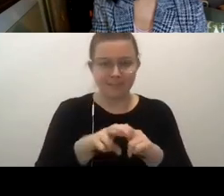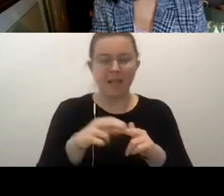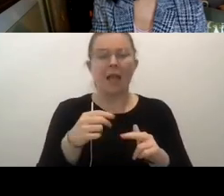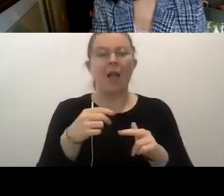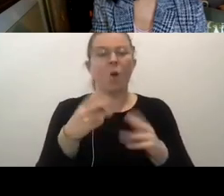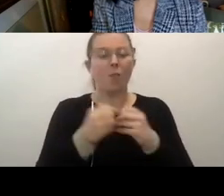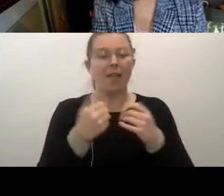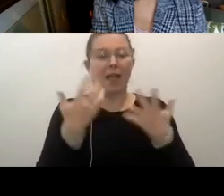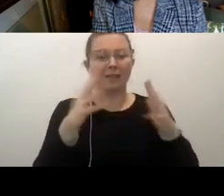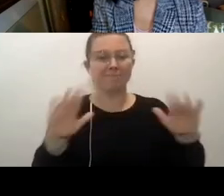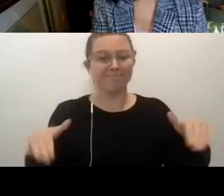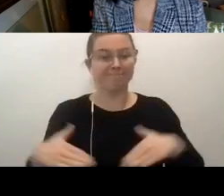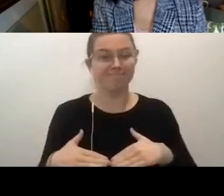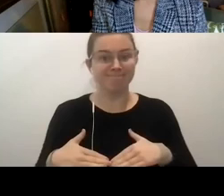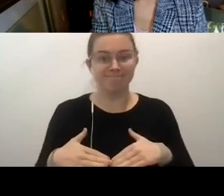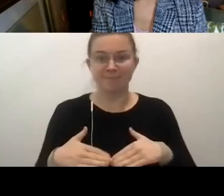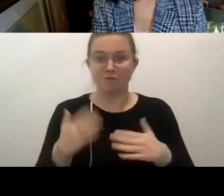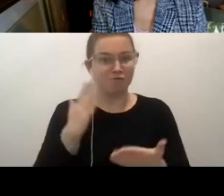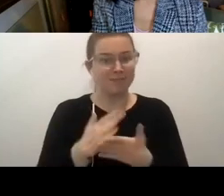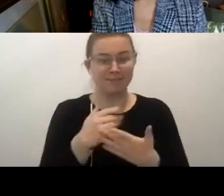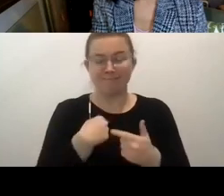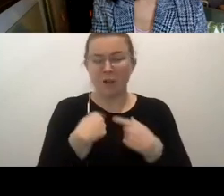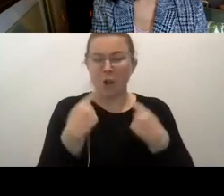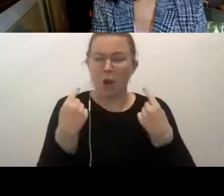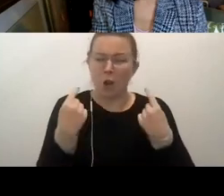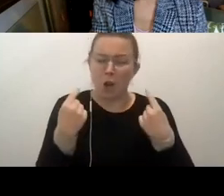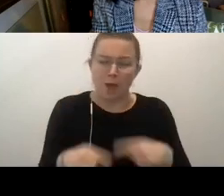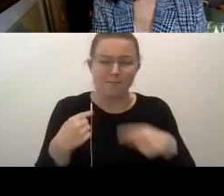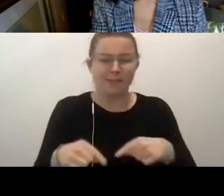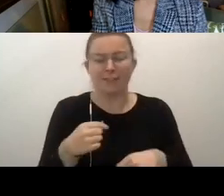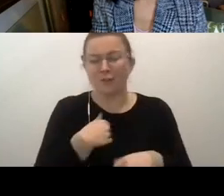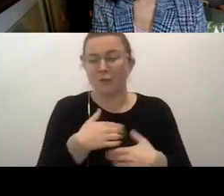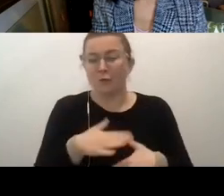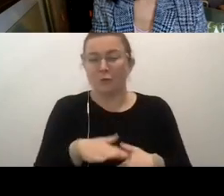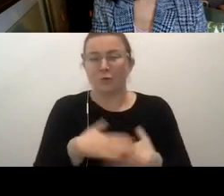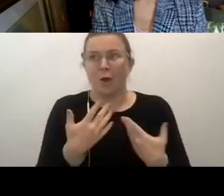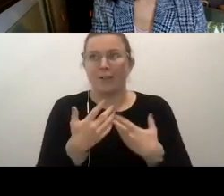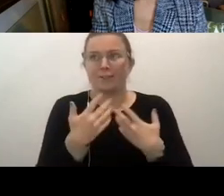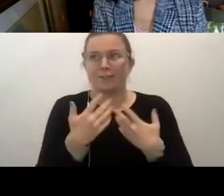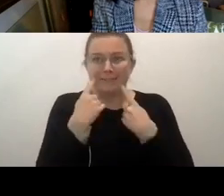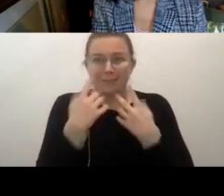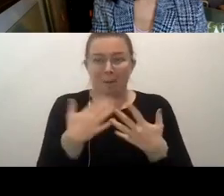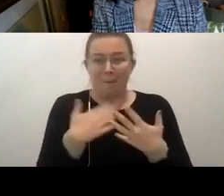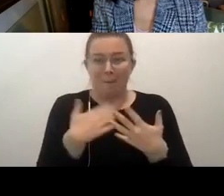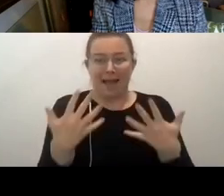and I was so nervous and I didn't even want to show my hands just in case I signed something